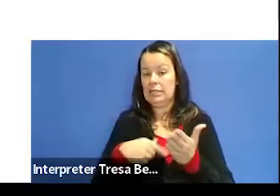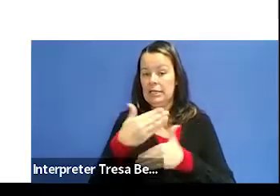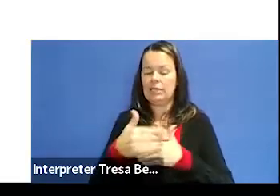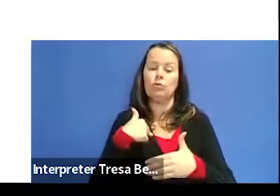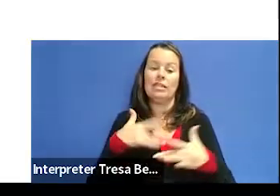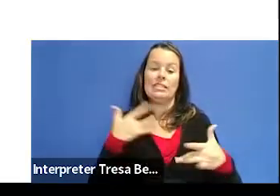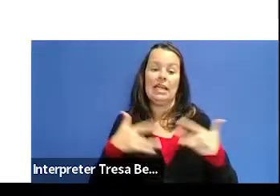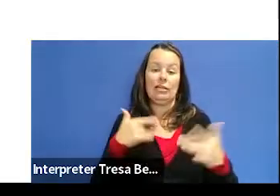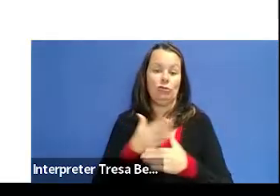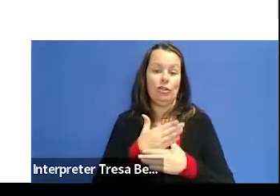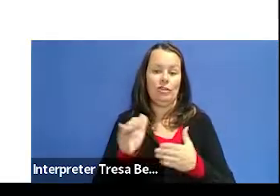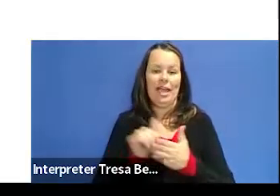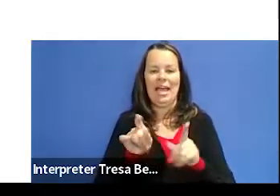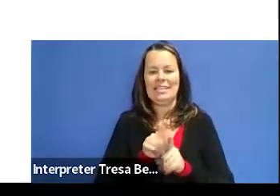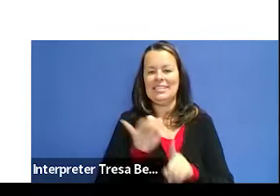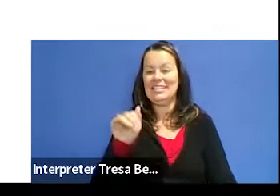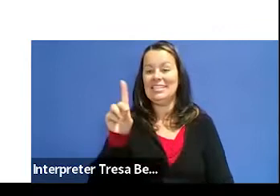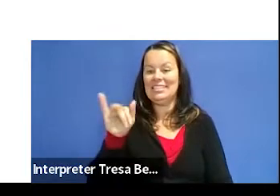It is Diamond's first time testing mobile.